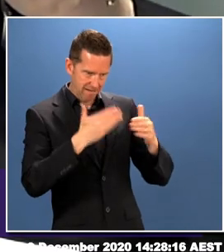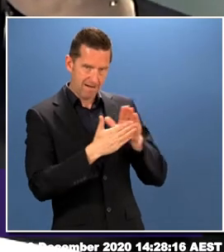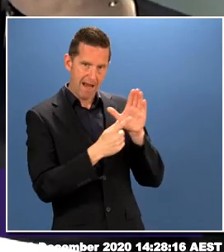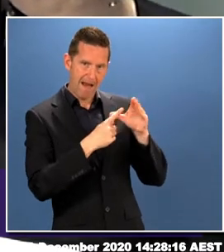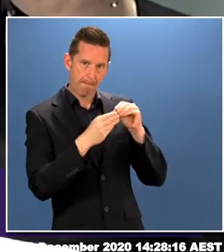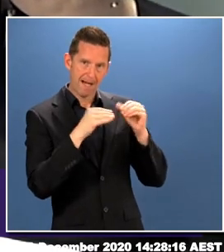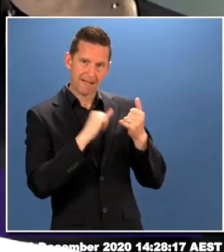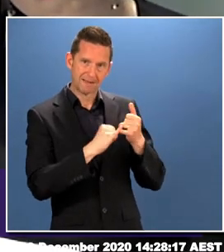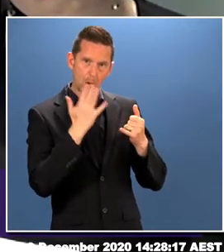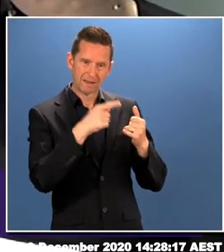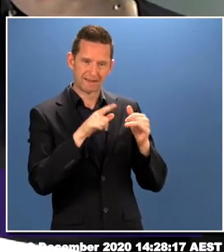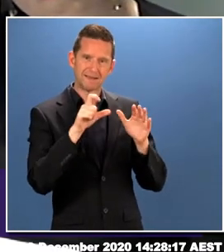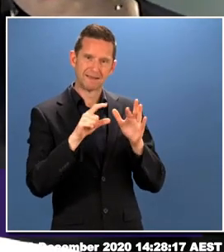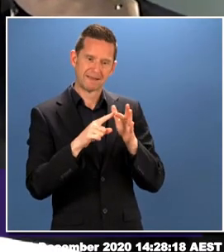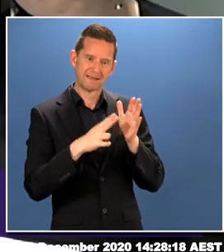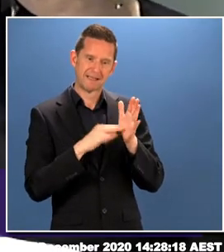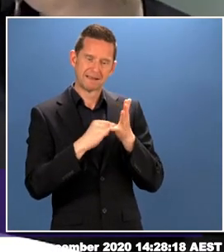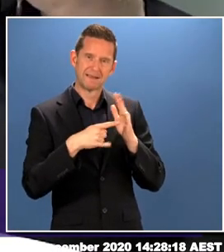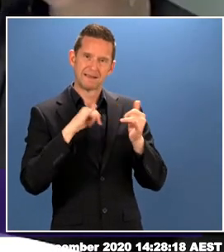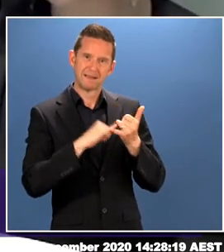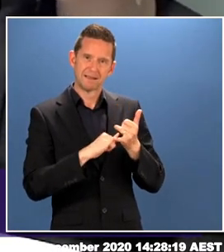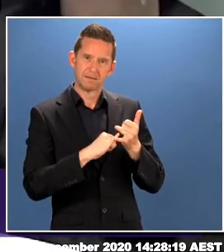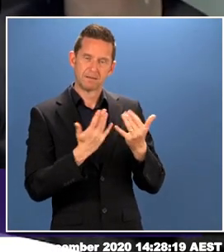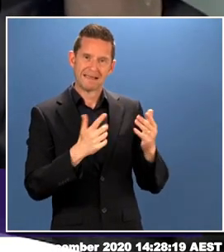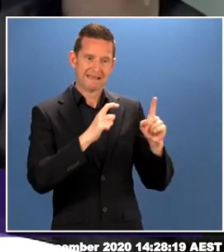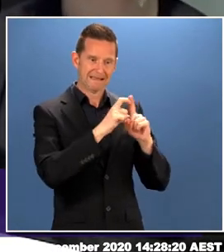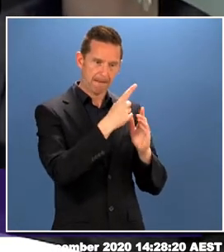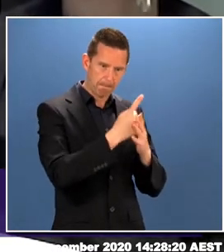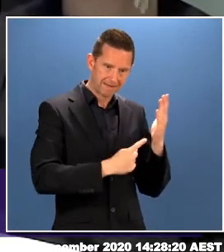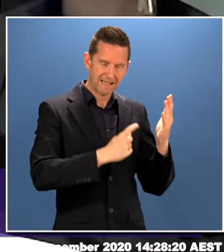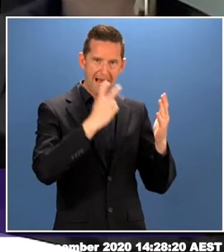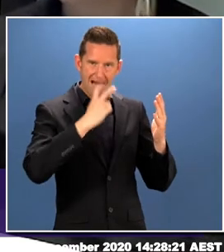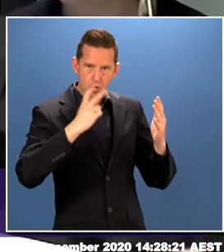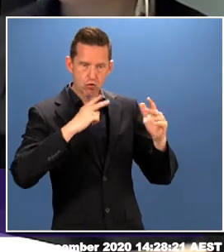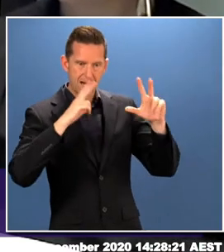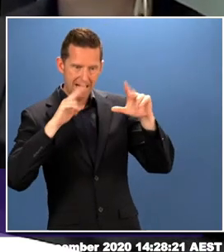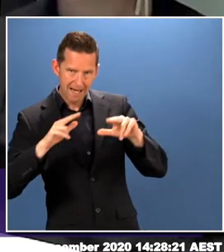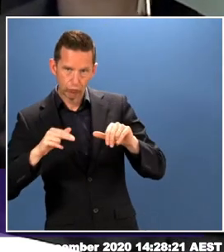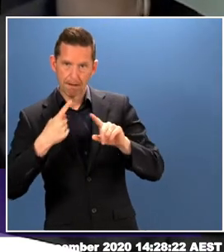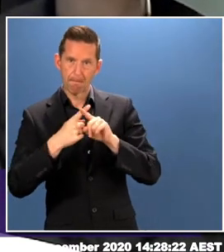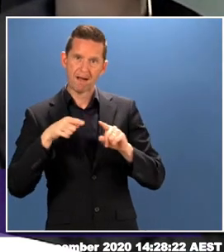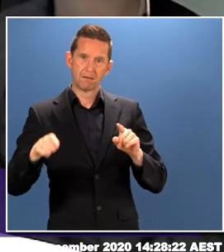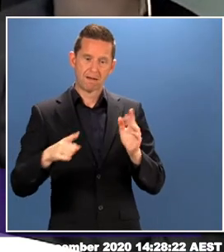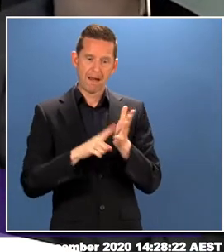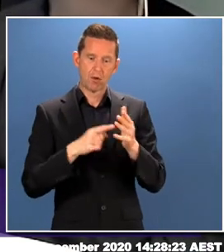of disability, ageing and carers, and also the standardized disability flag for mainstream services.